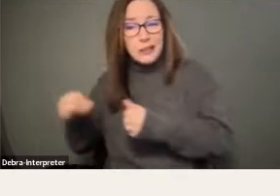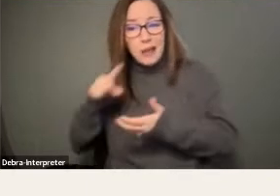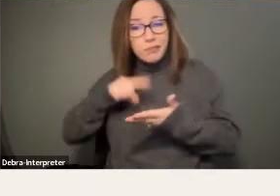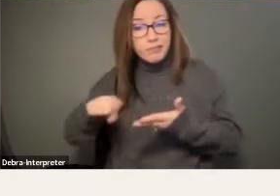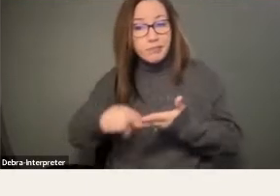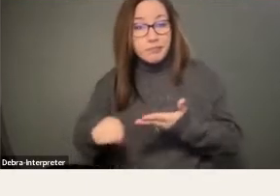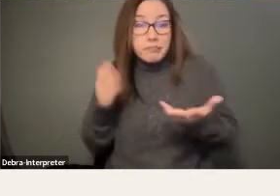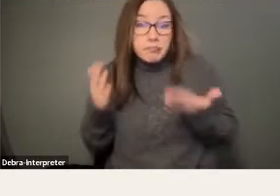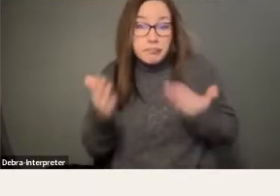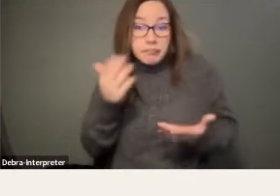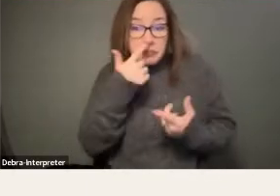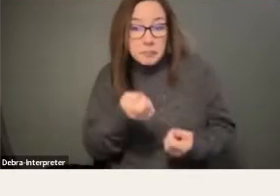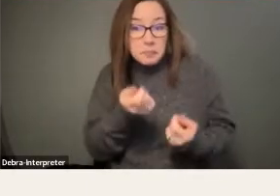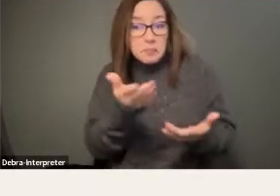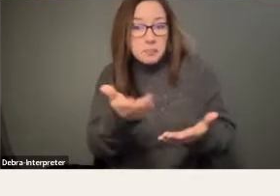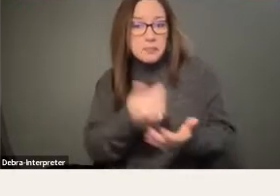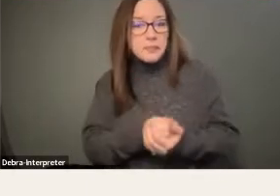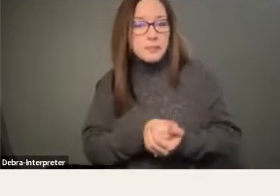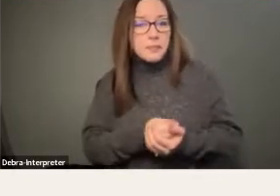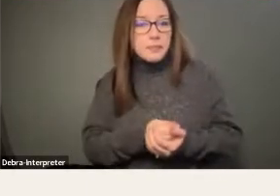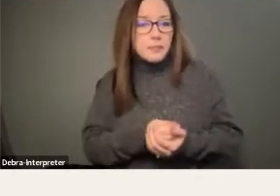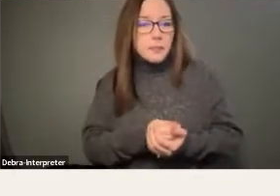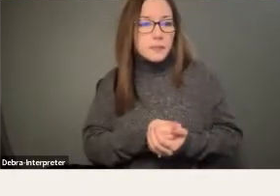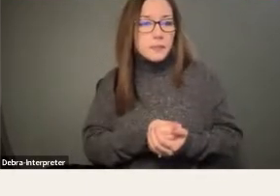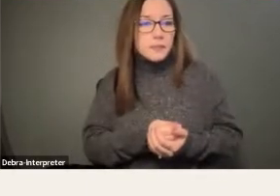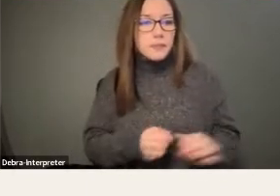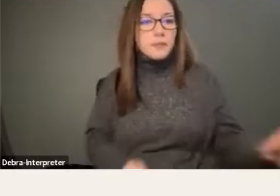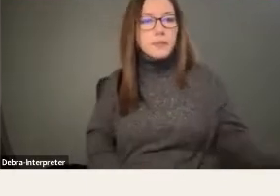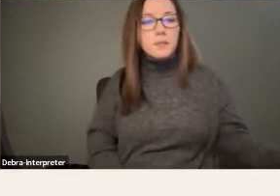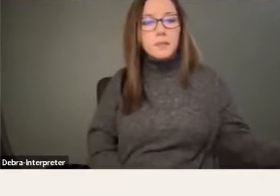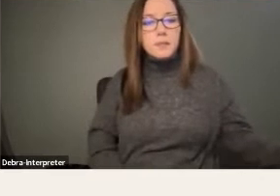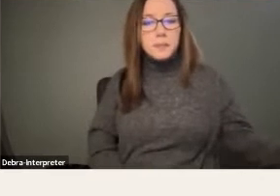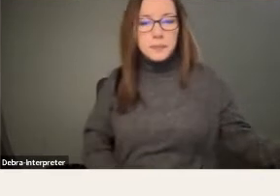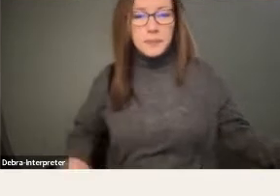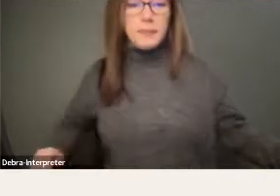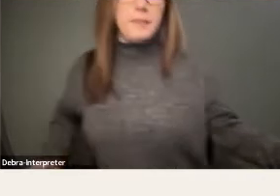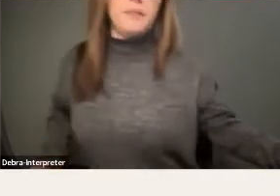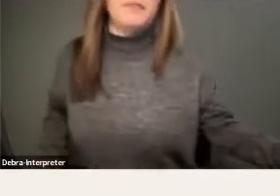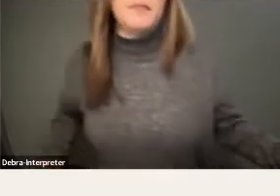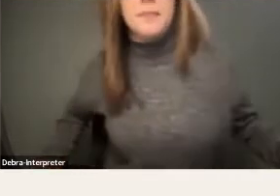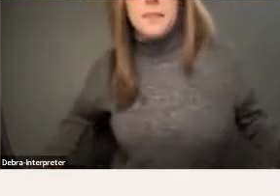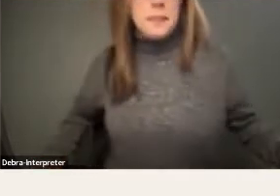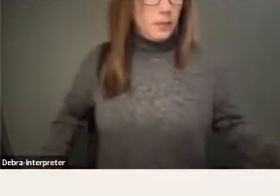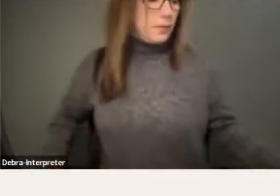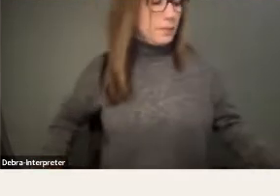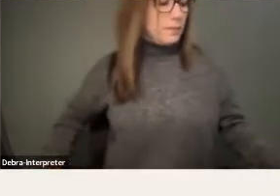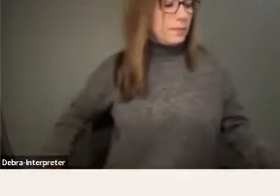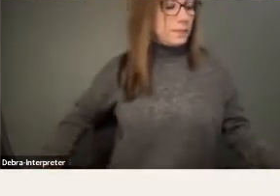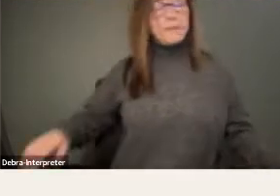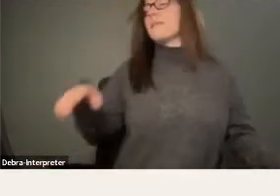collections that you might be interested in. And